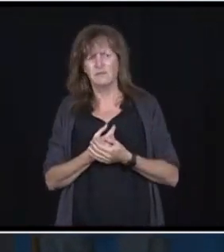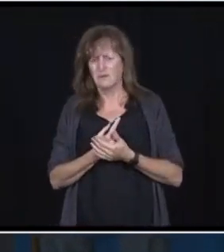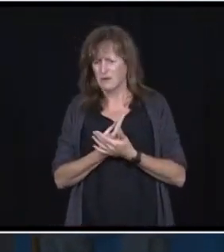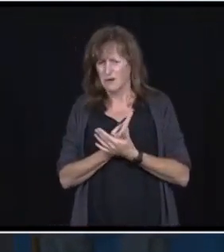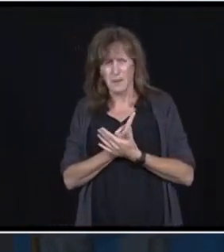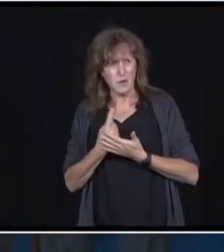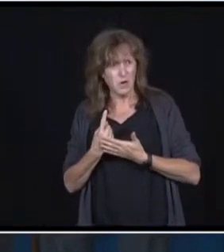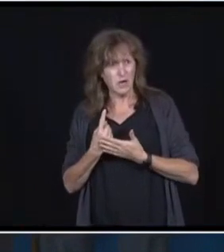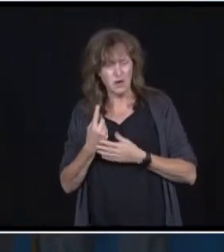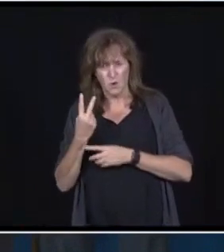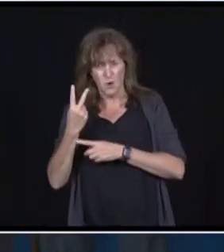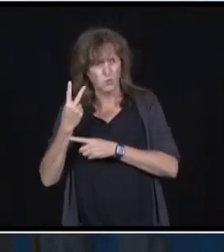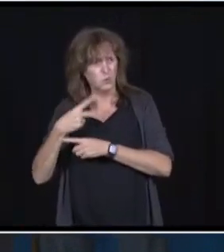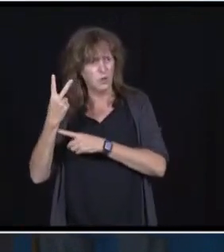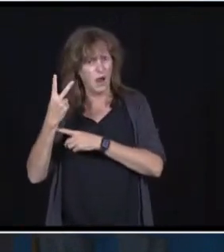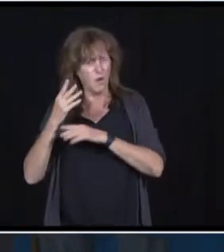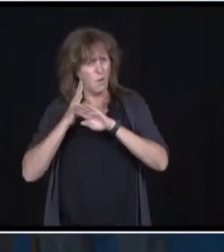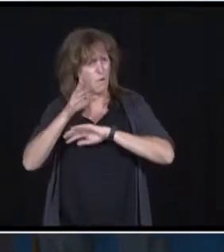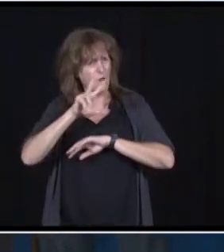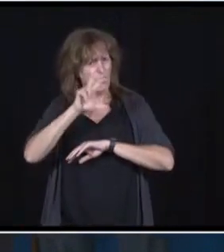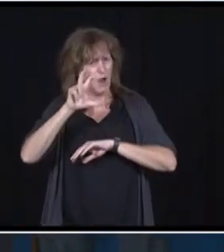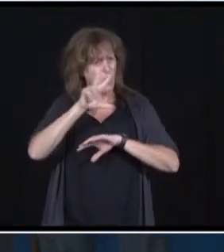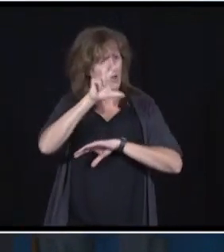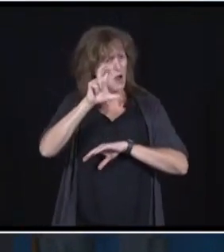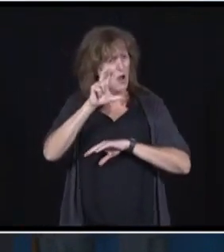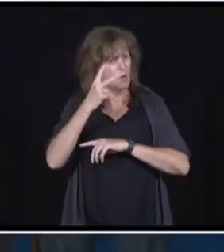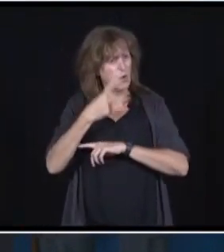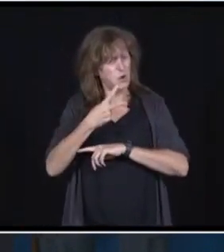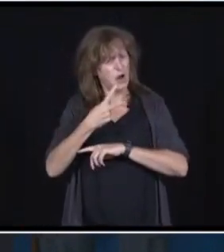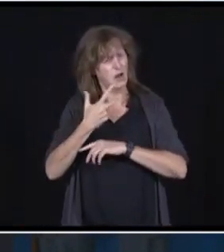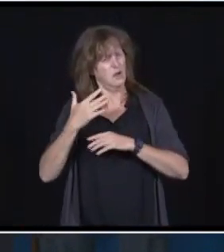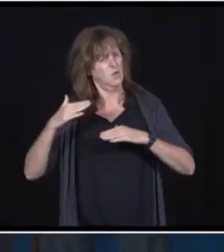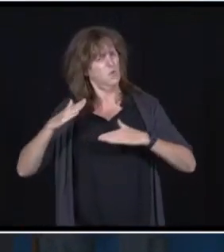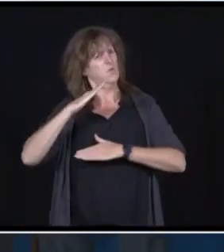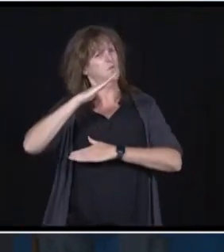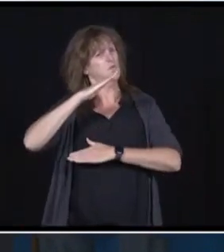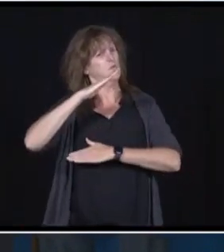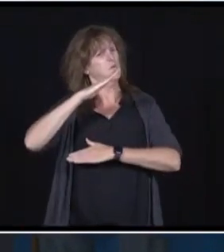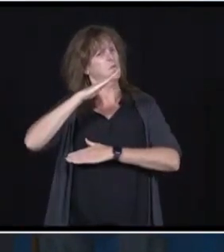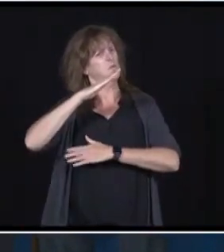We have seen two days this week, of over 300 new cases. Within a 24-hour period.